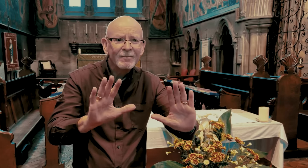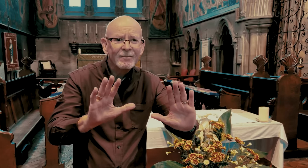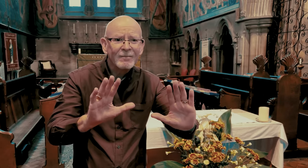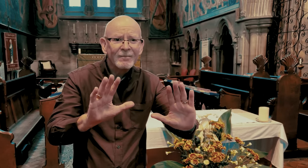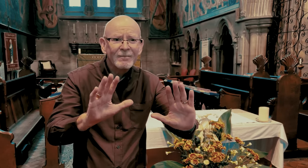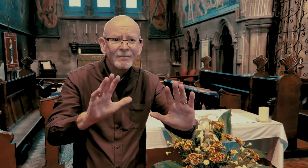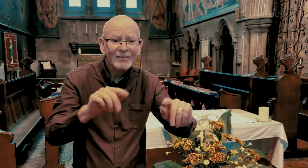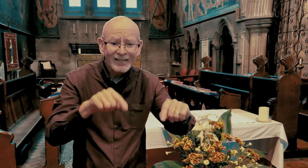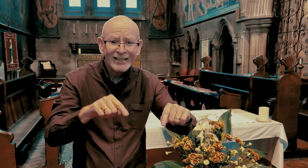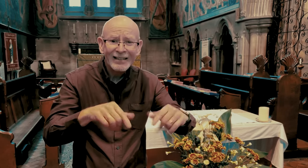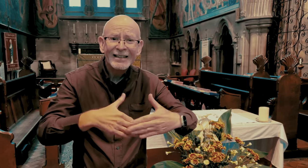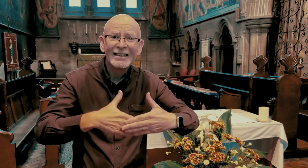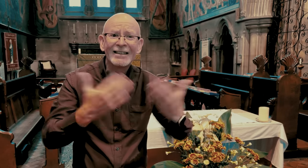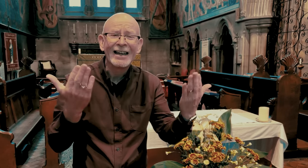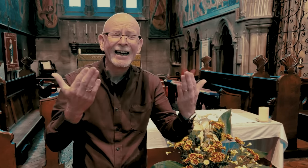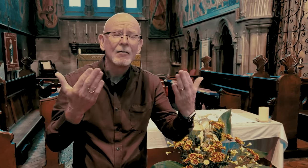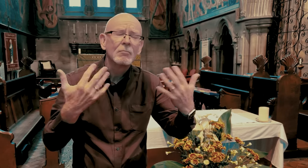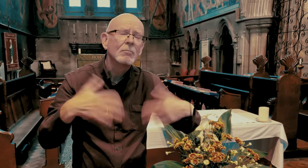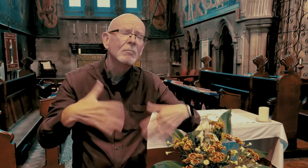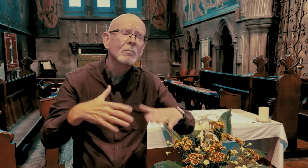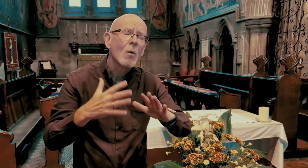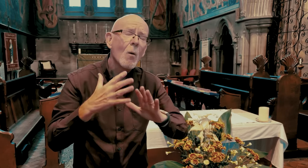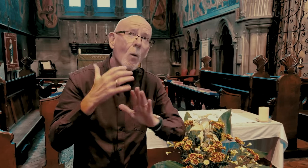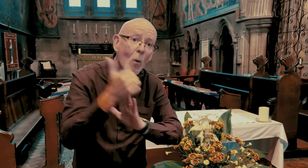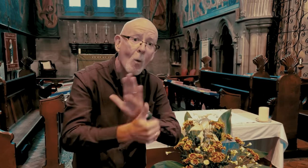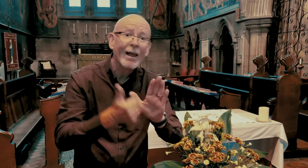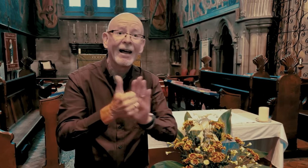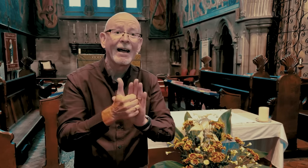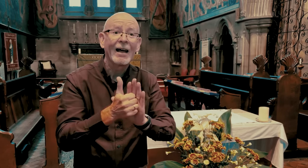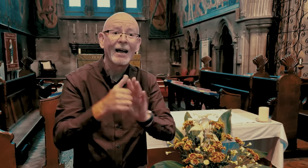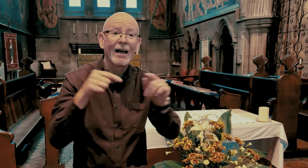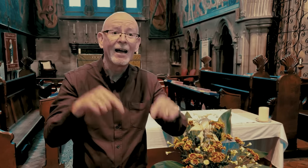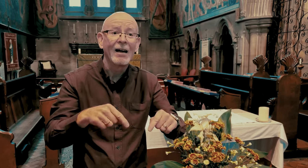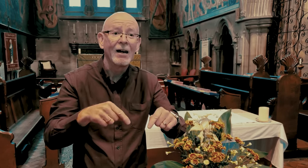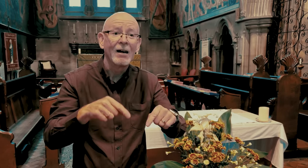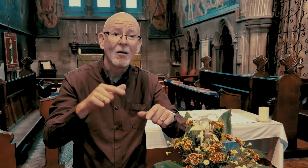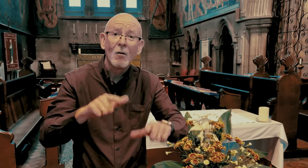"This day is holy to the Lord your God.